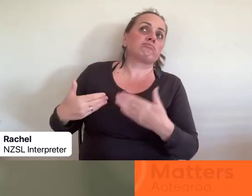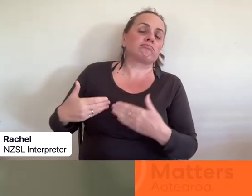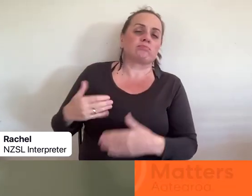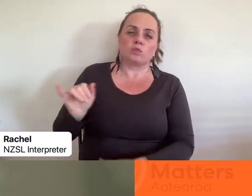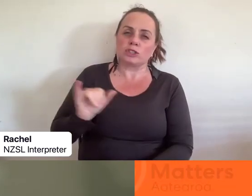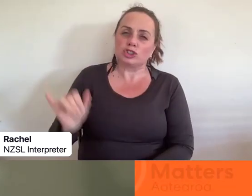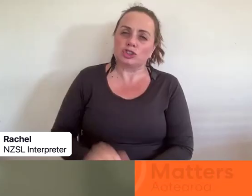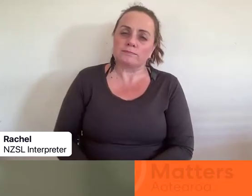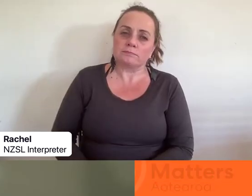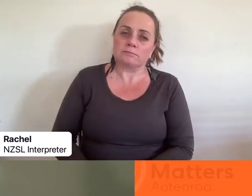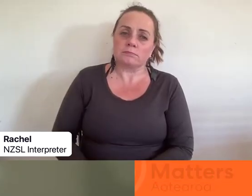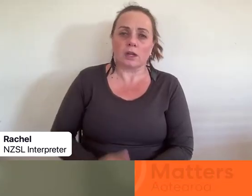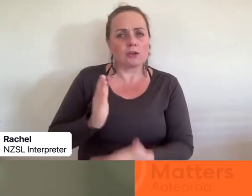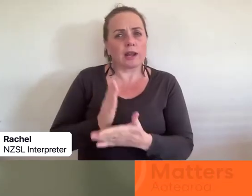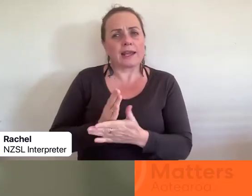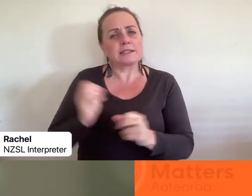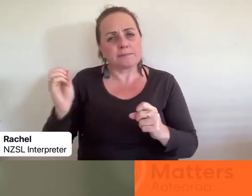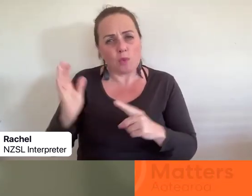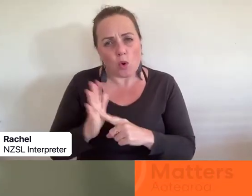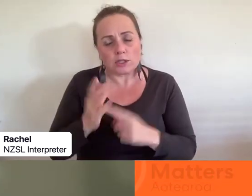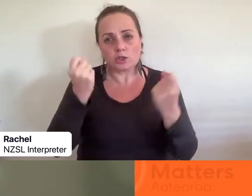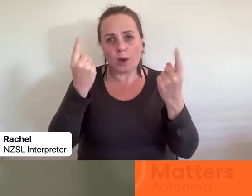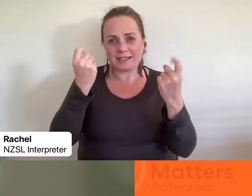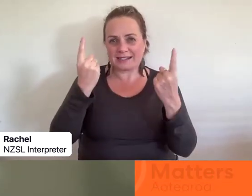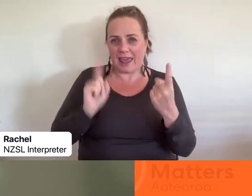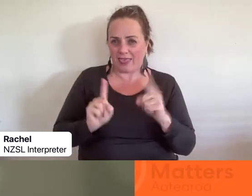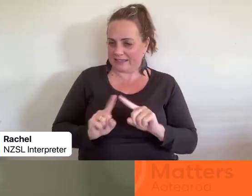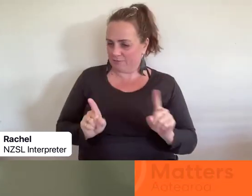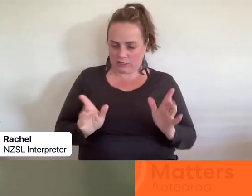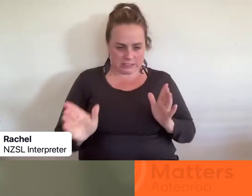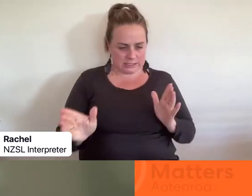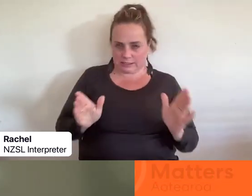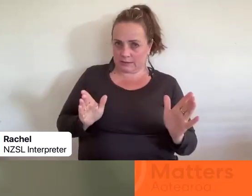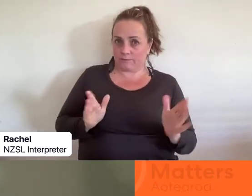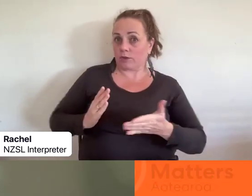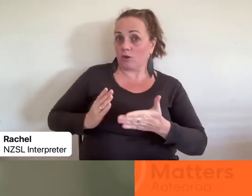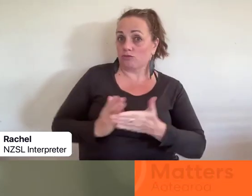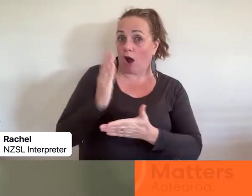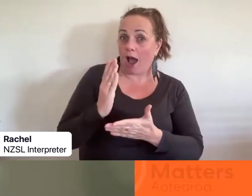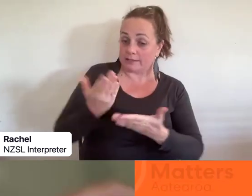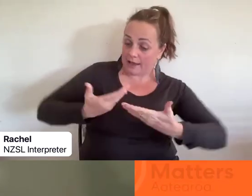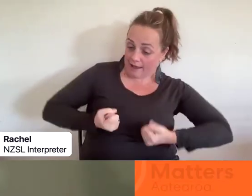And it matters to understand that distinction, that difference. Rights create obligations on the